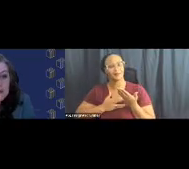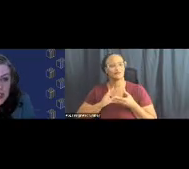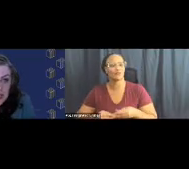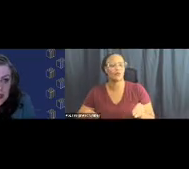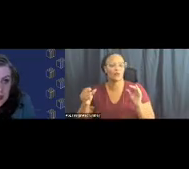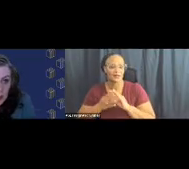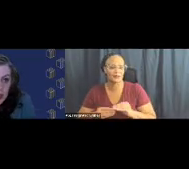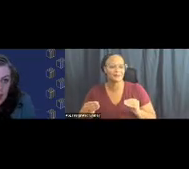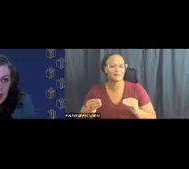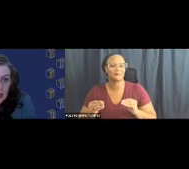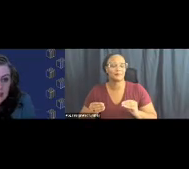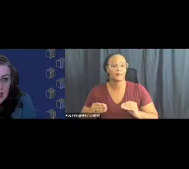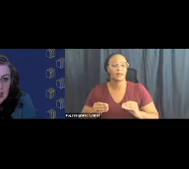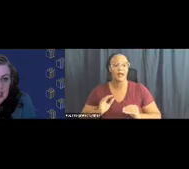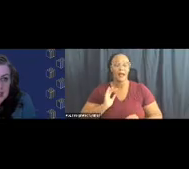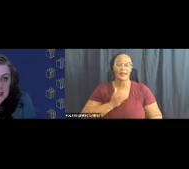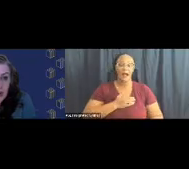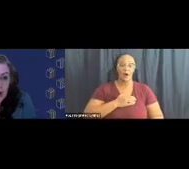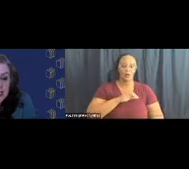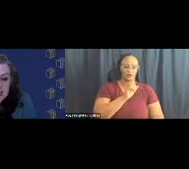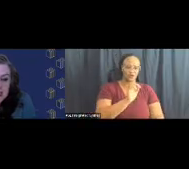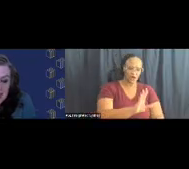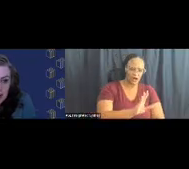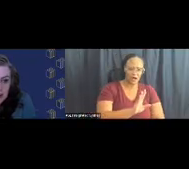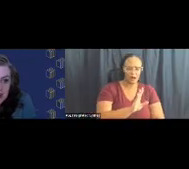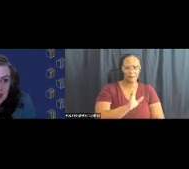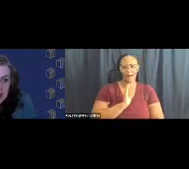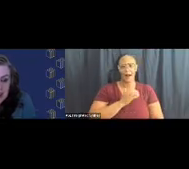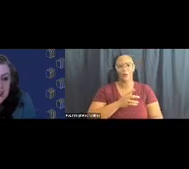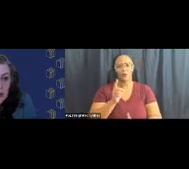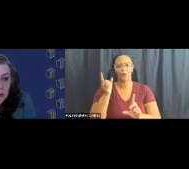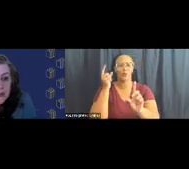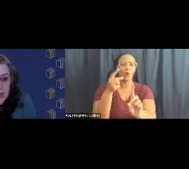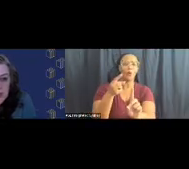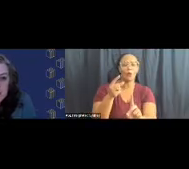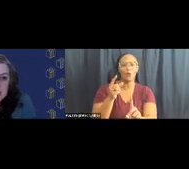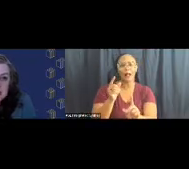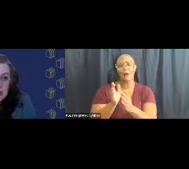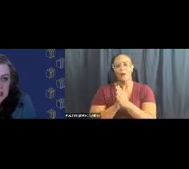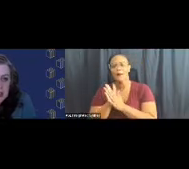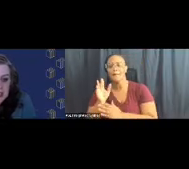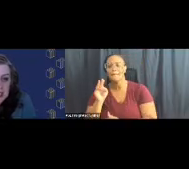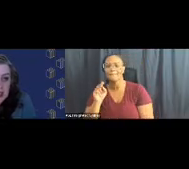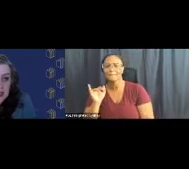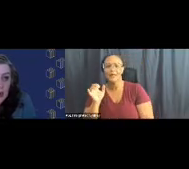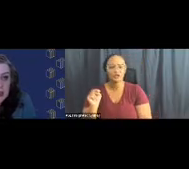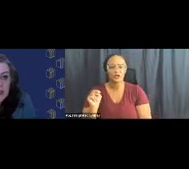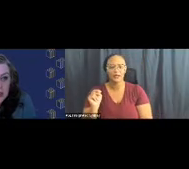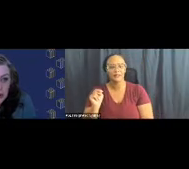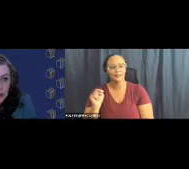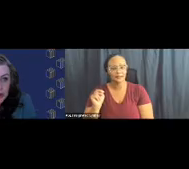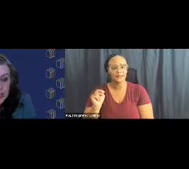this mission that we have is grand in scale. the number of students with disabilities that we serve